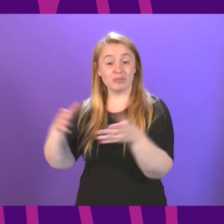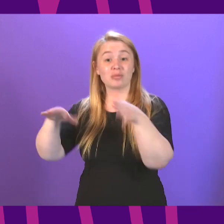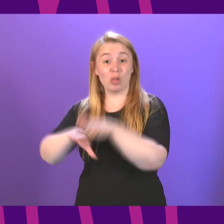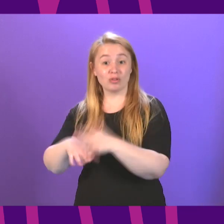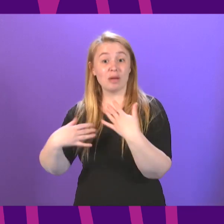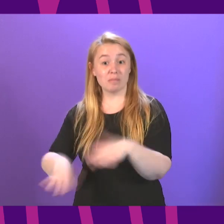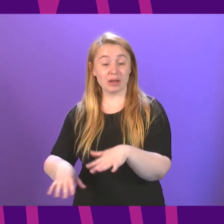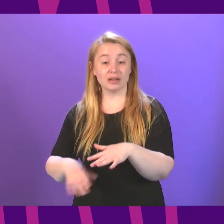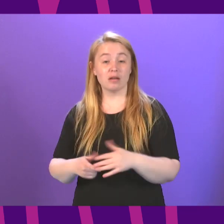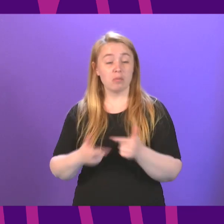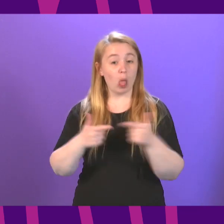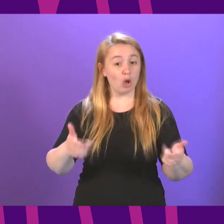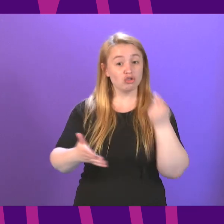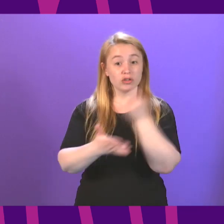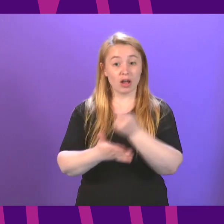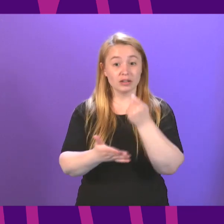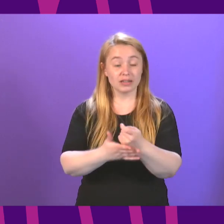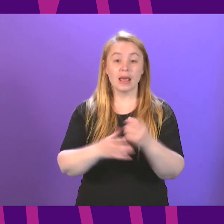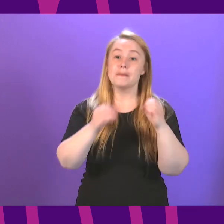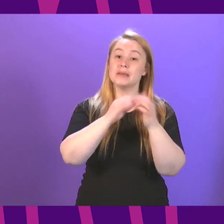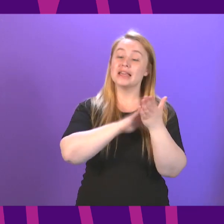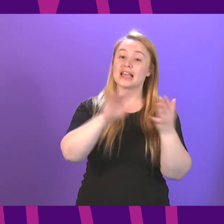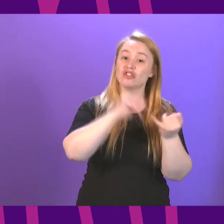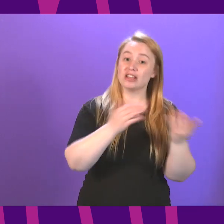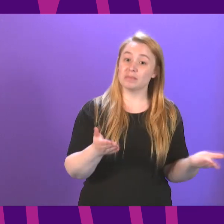given that BHS remains empty five years after closing, Arcadia has shut several